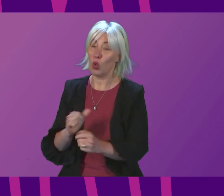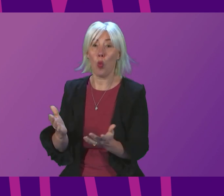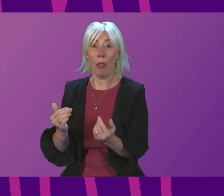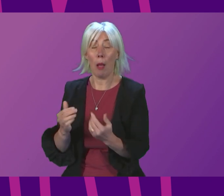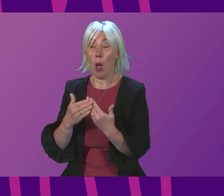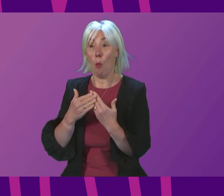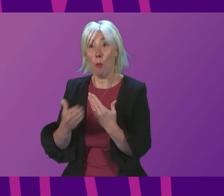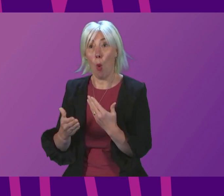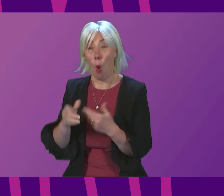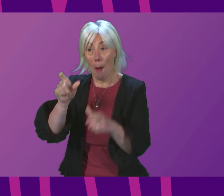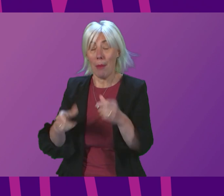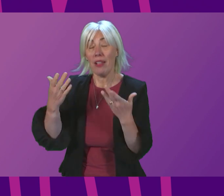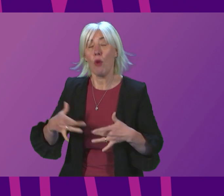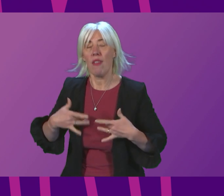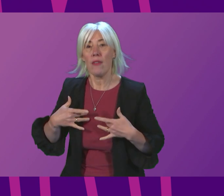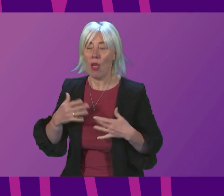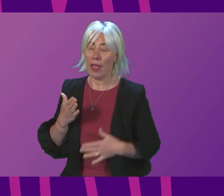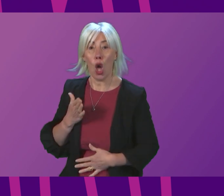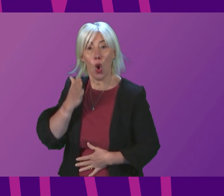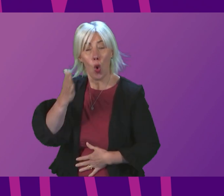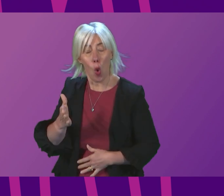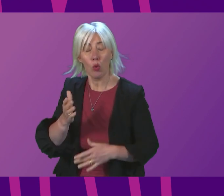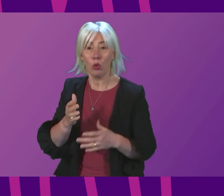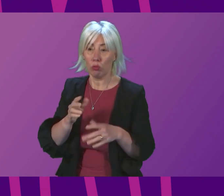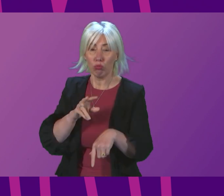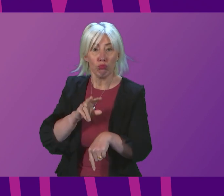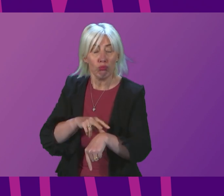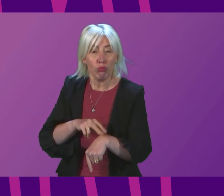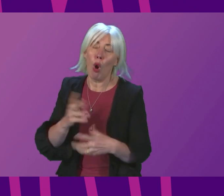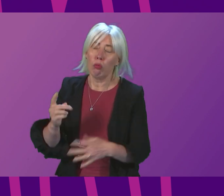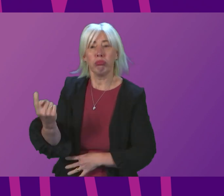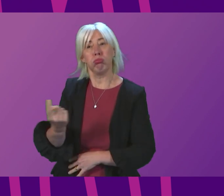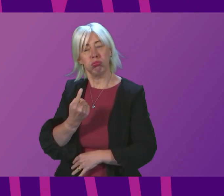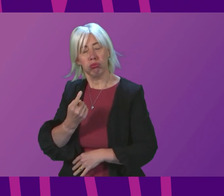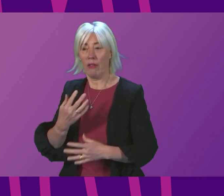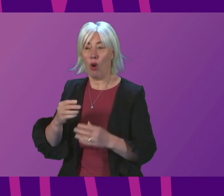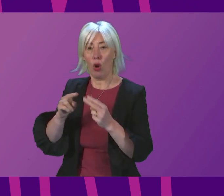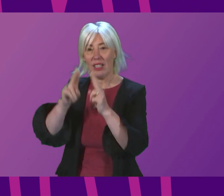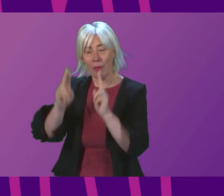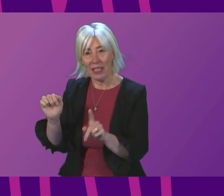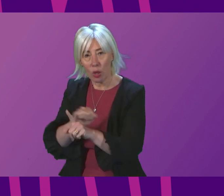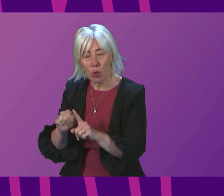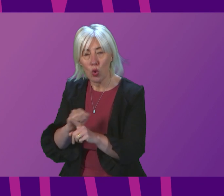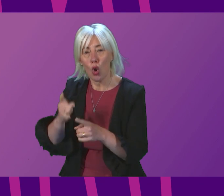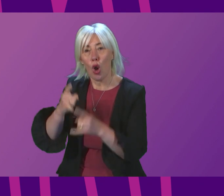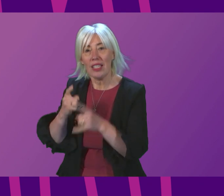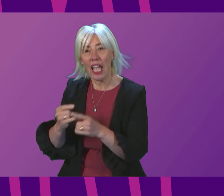people feel able to come forward when they are victims of domestic abuse or sexual violence. That is to be encouraged.